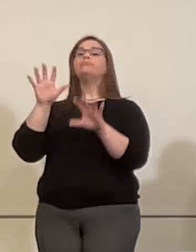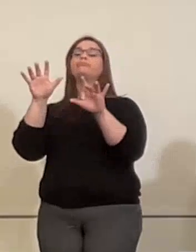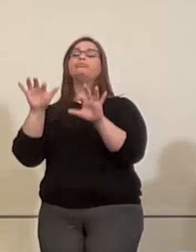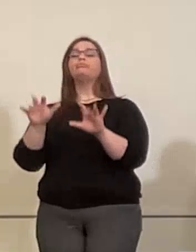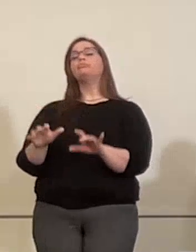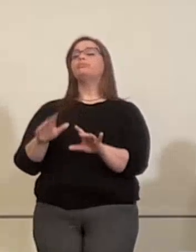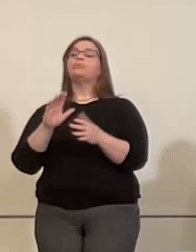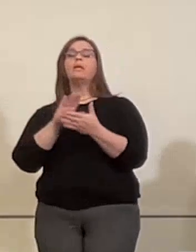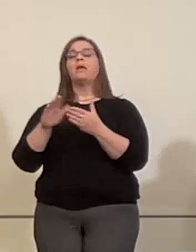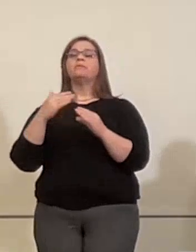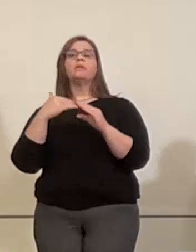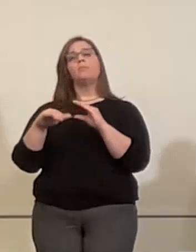principles and what I want.